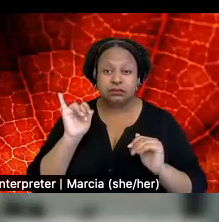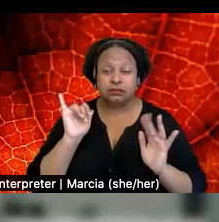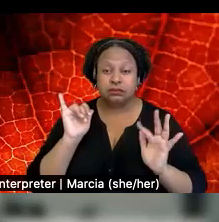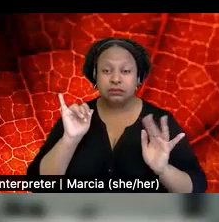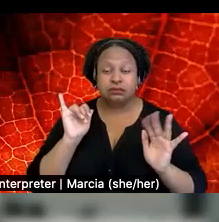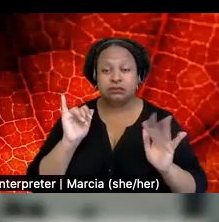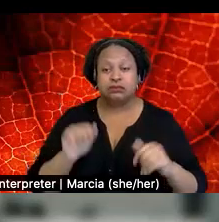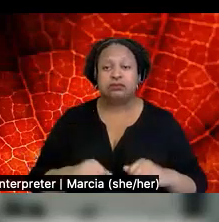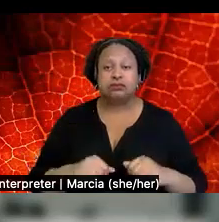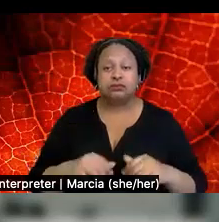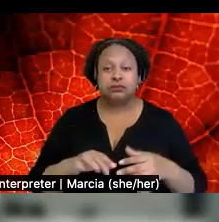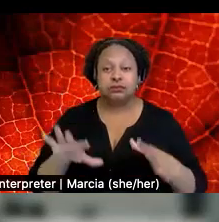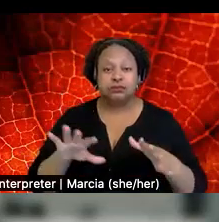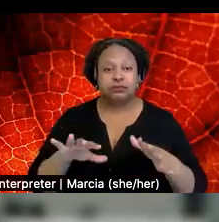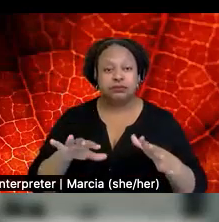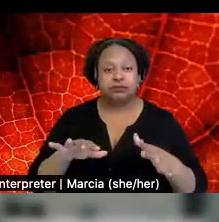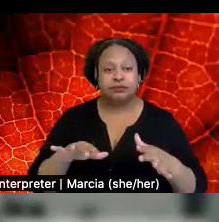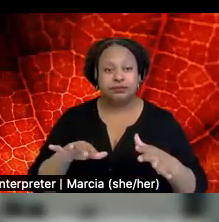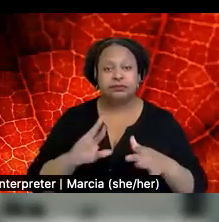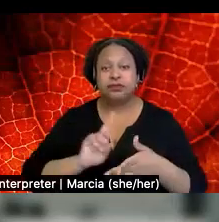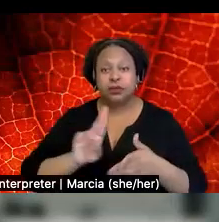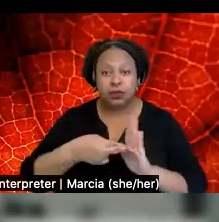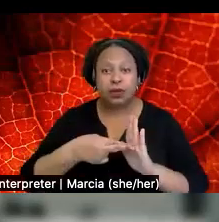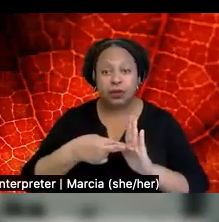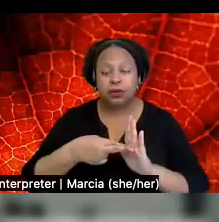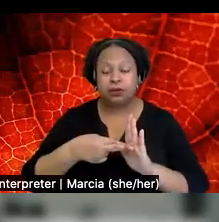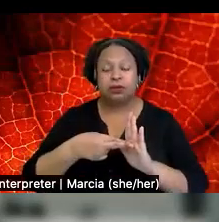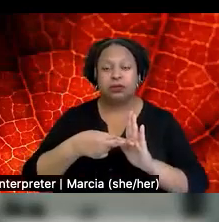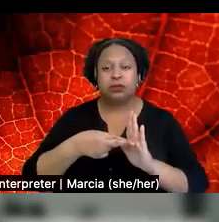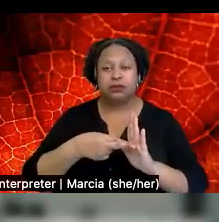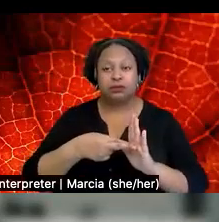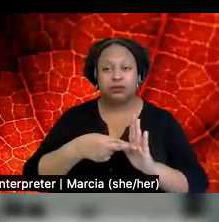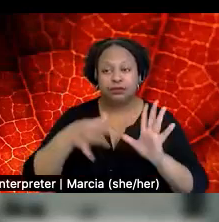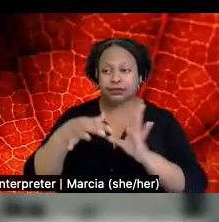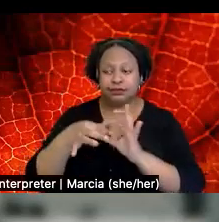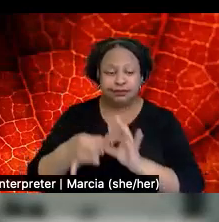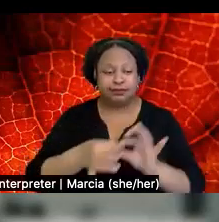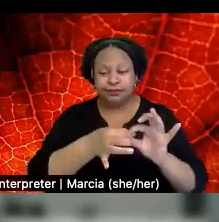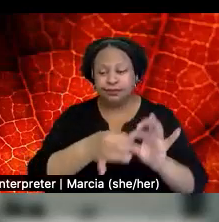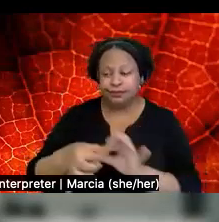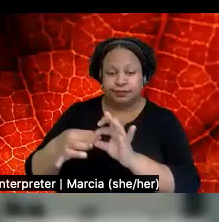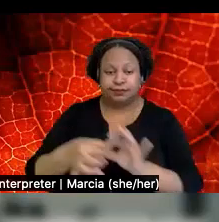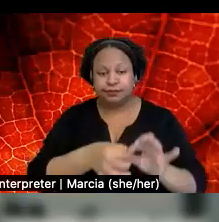the liaison point of contact often between the learners and accessibility services.